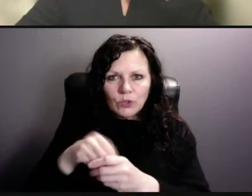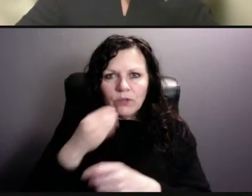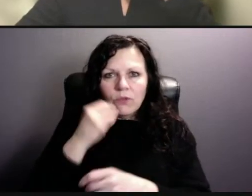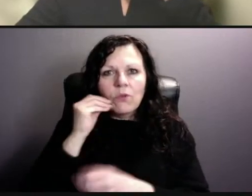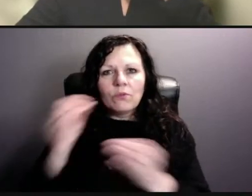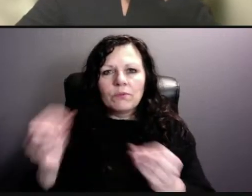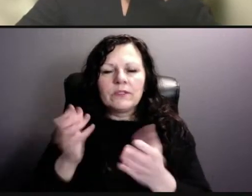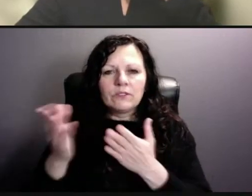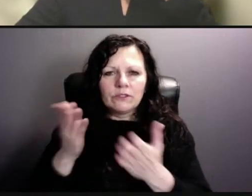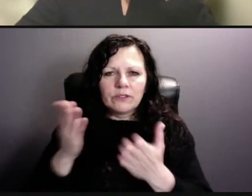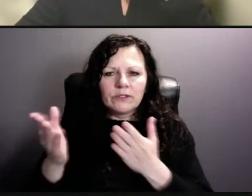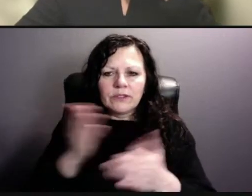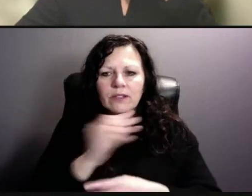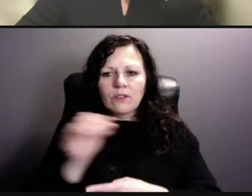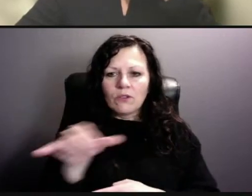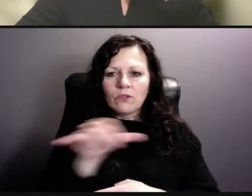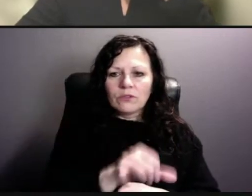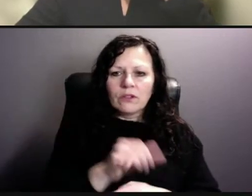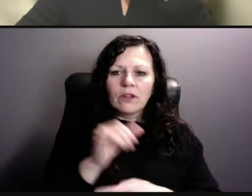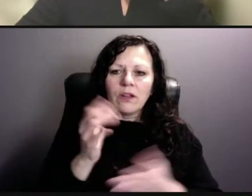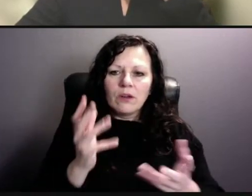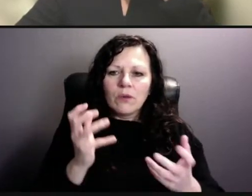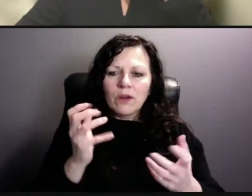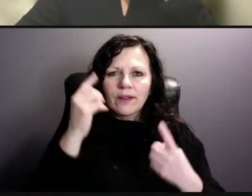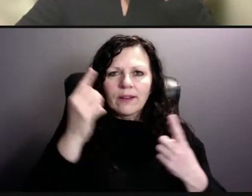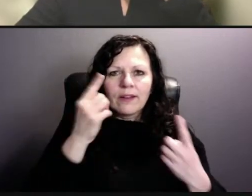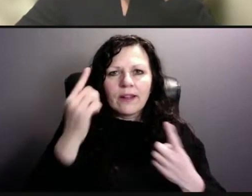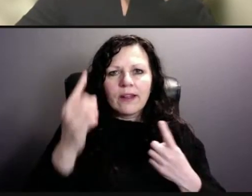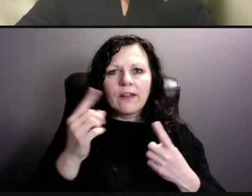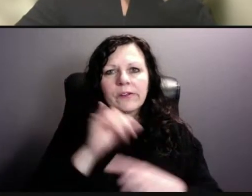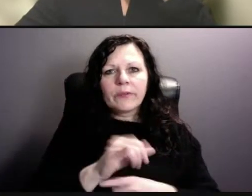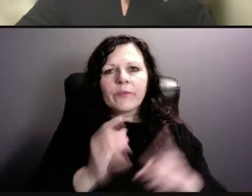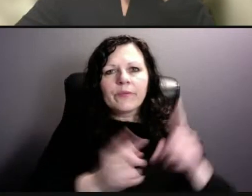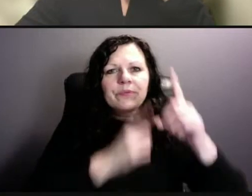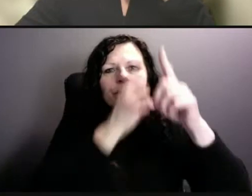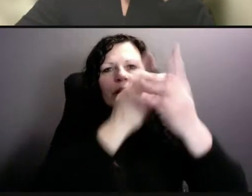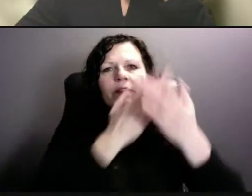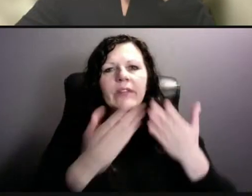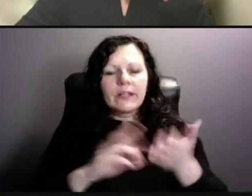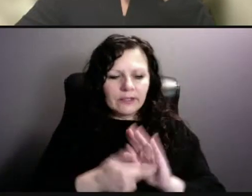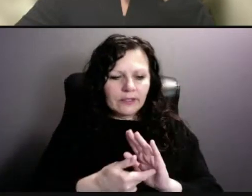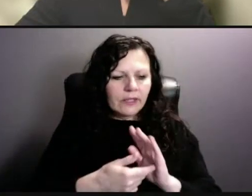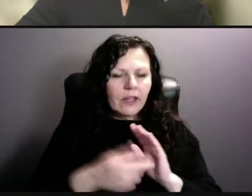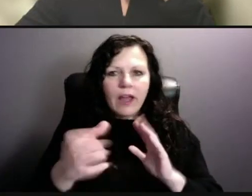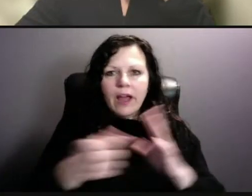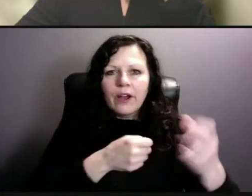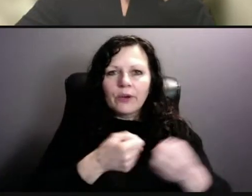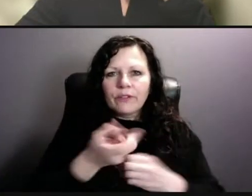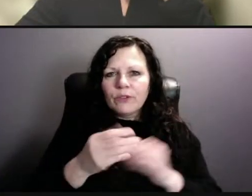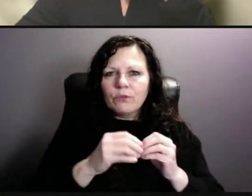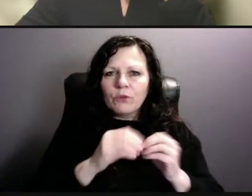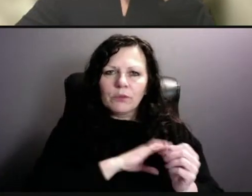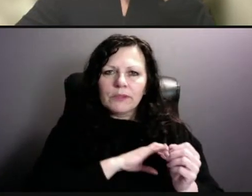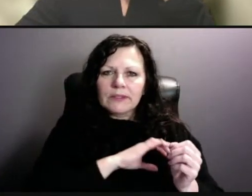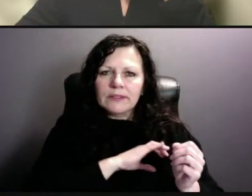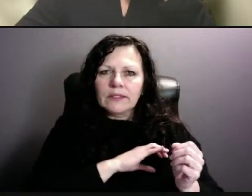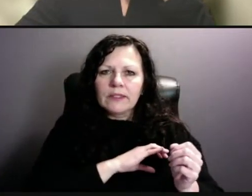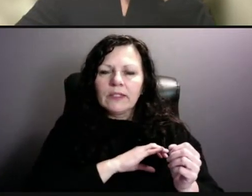I'M VERY CURIOUS AT GAMING OUT THE SCENARIOS INCLUDING